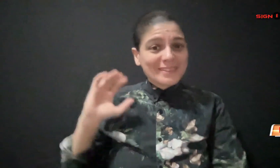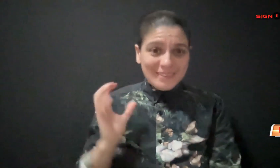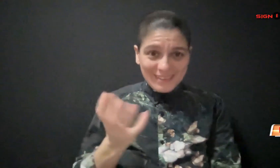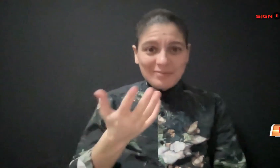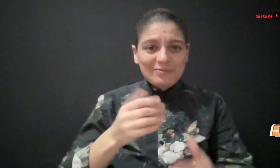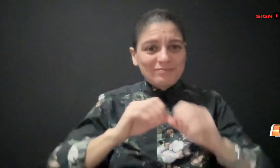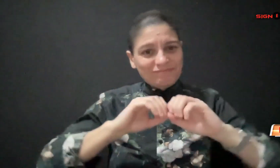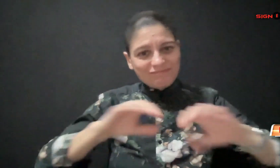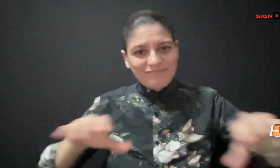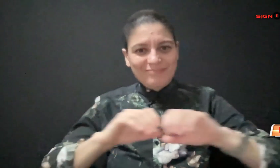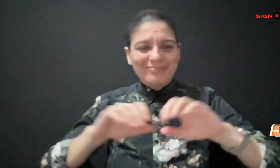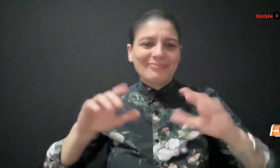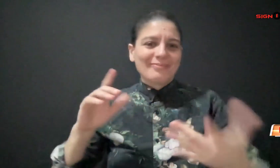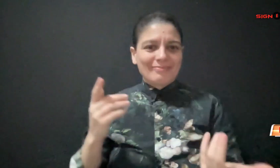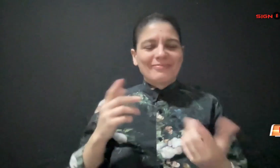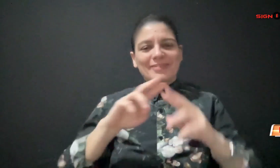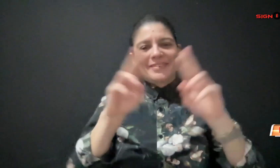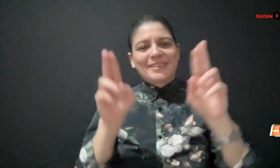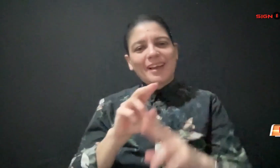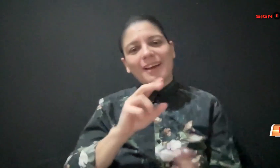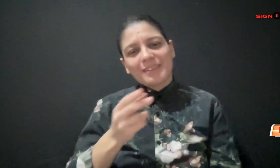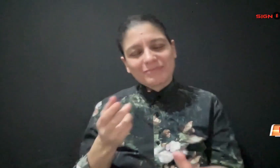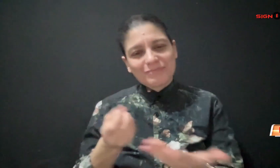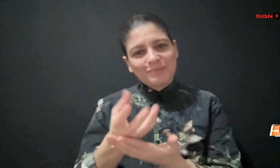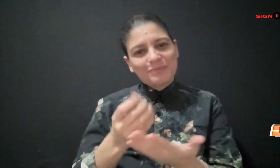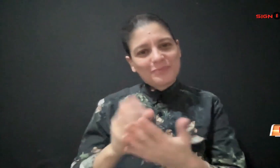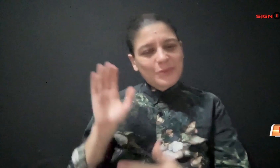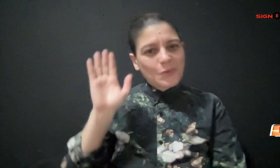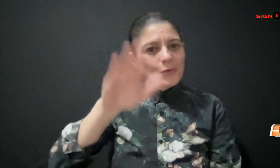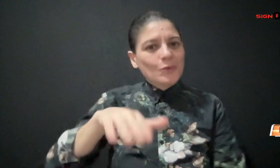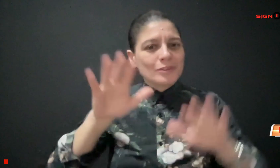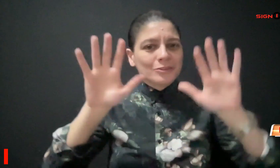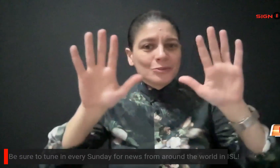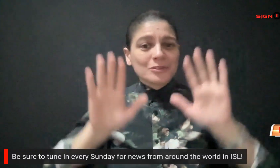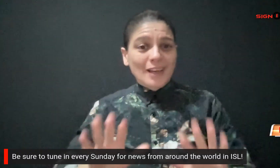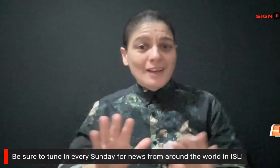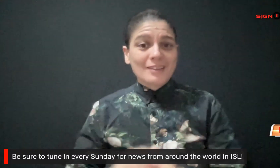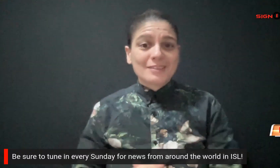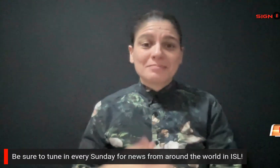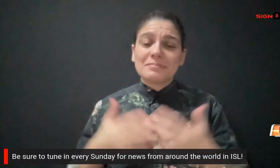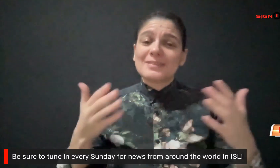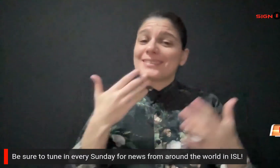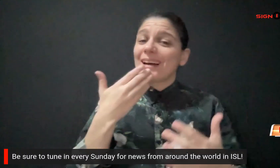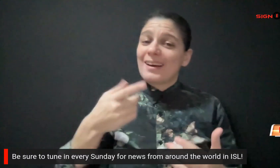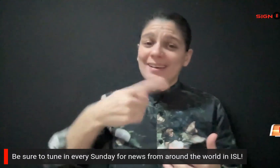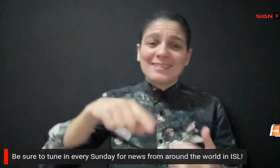be broadcasting international news updates every Sunday a big thank you to our Sign1News